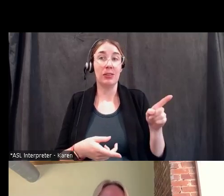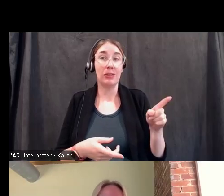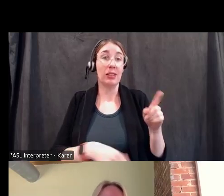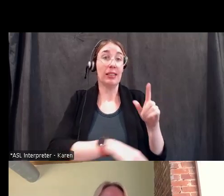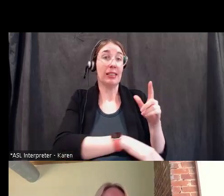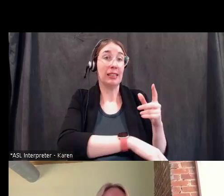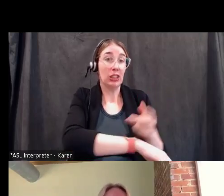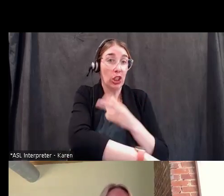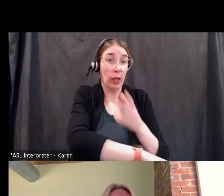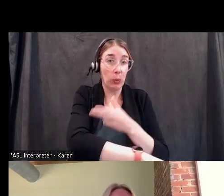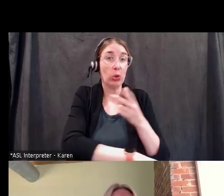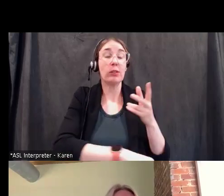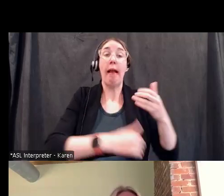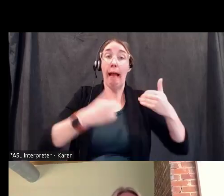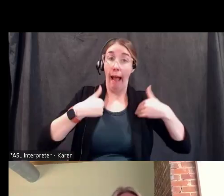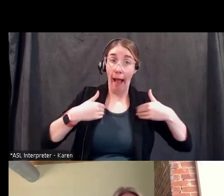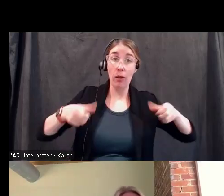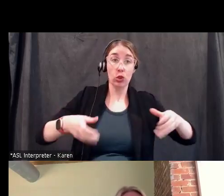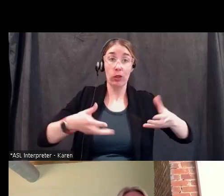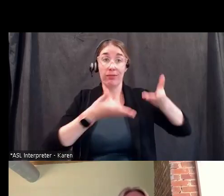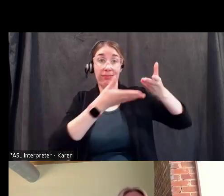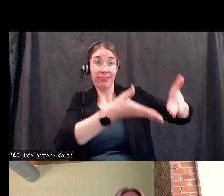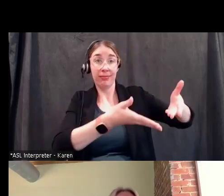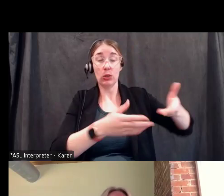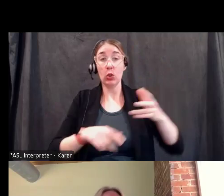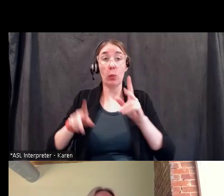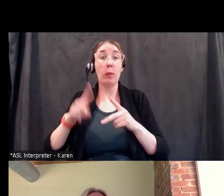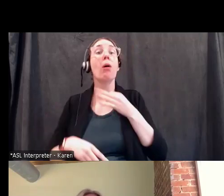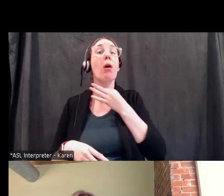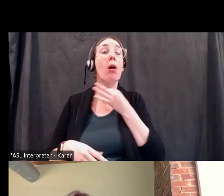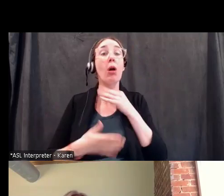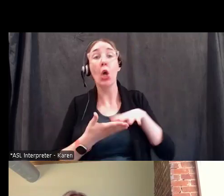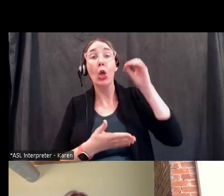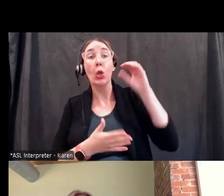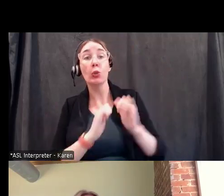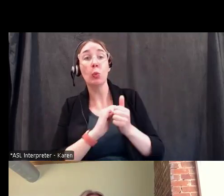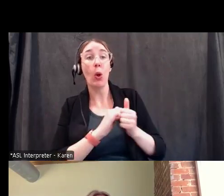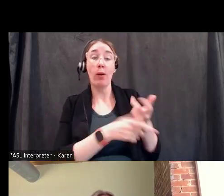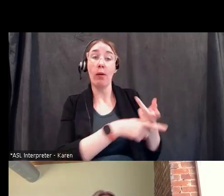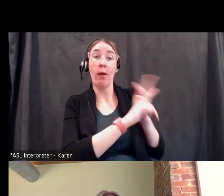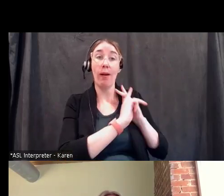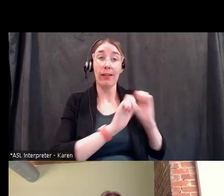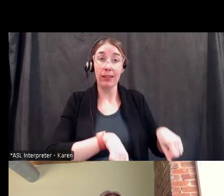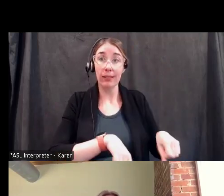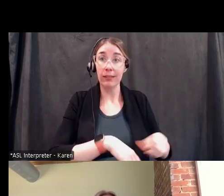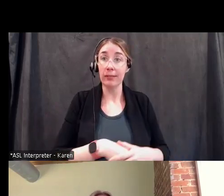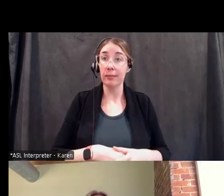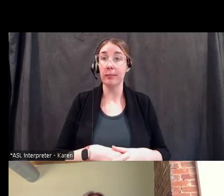people to borrow while they're doing their sport. Blaze Sports is another program that we have here.